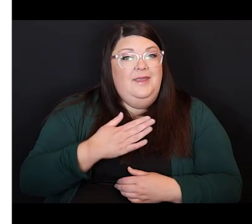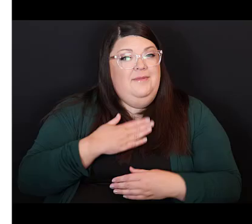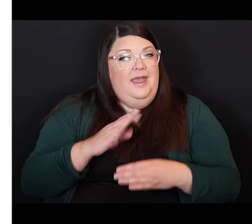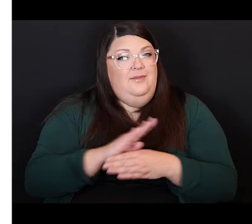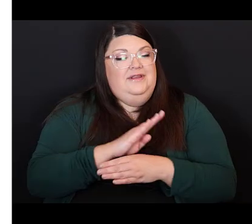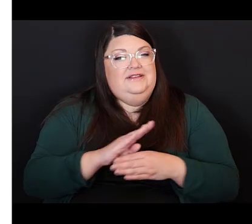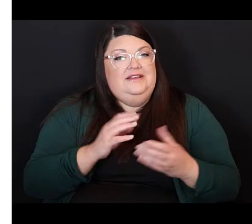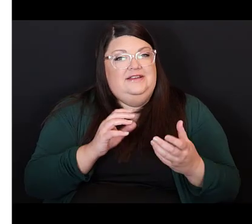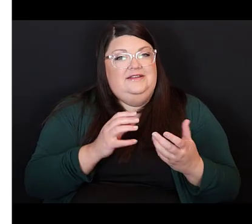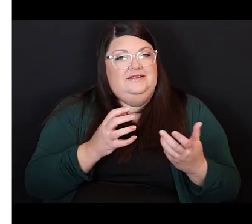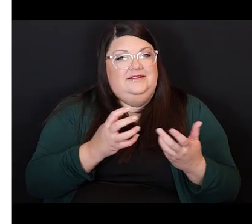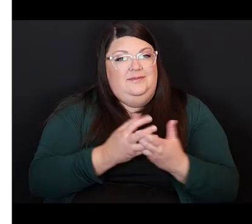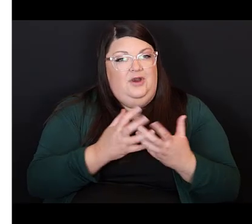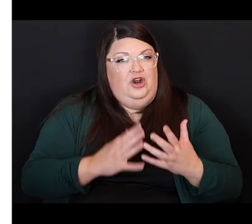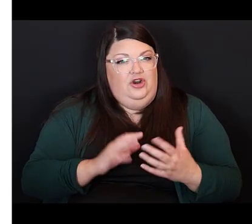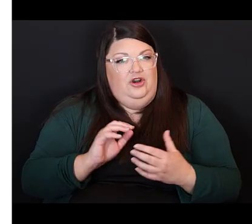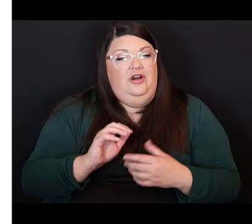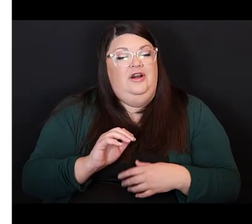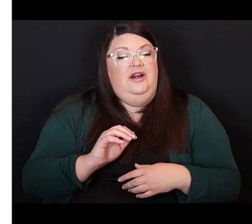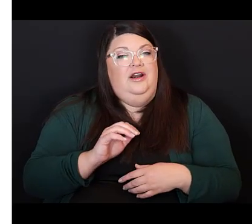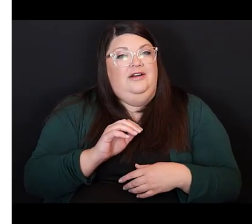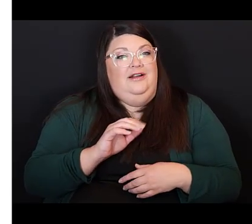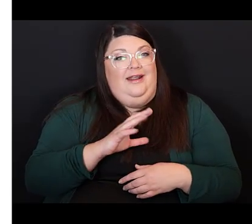[Lauren McClain] My business partner, Dr. Angelika Gulbis, and I are both